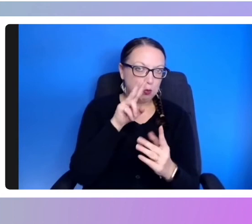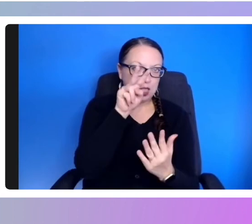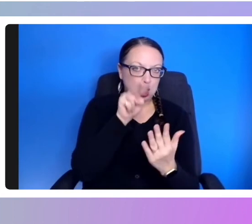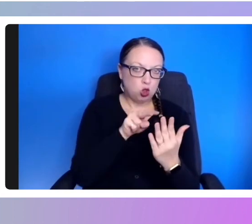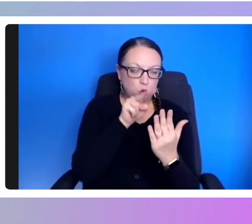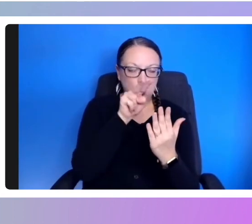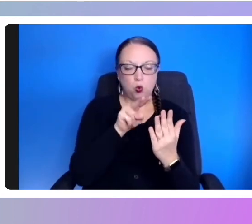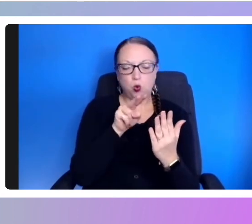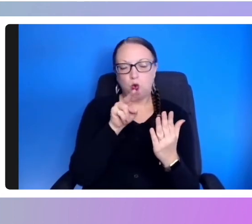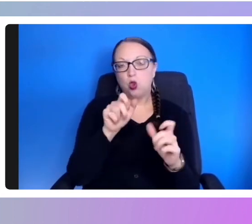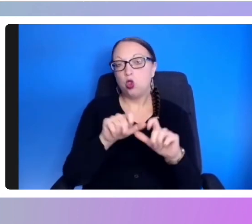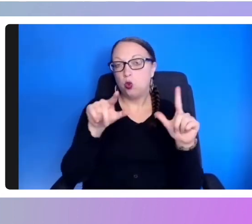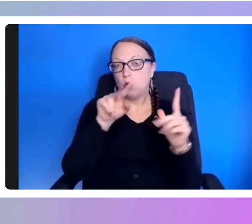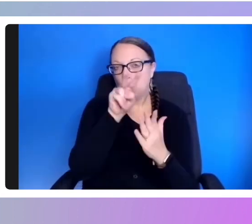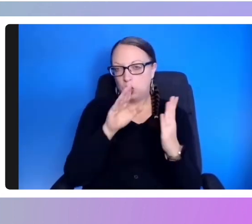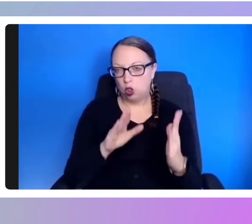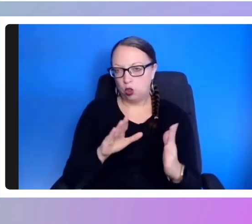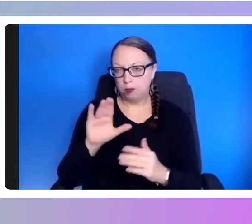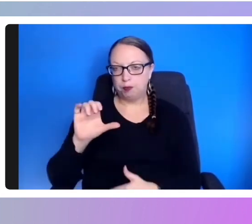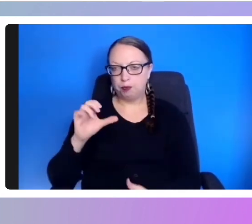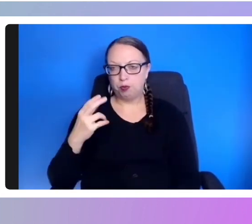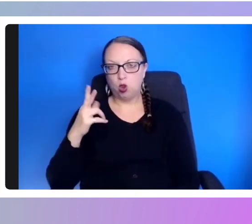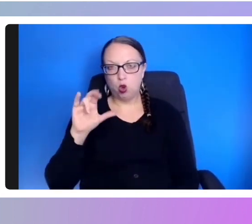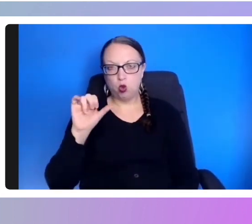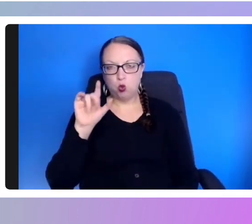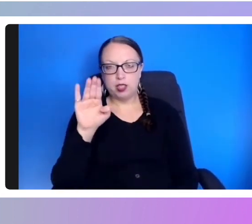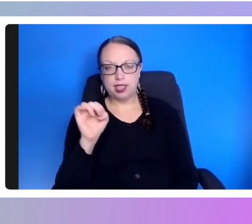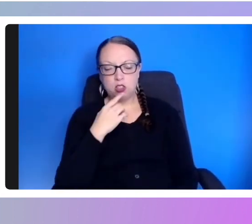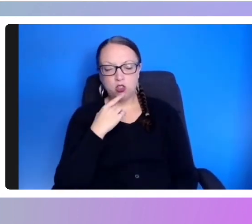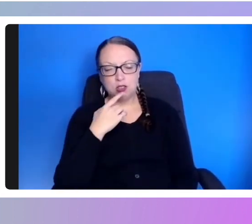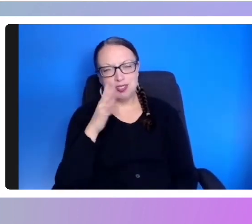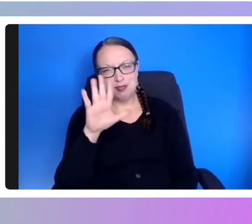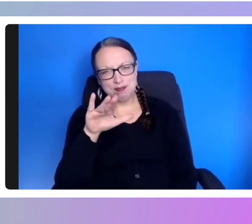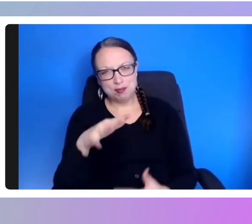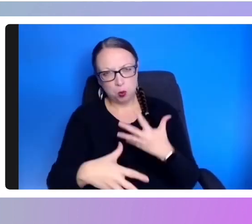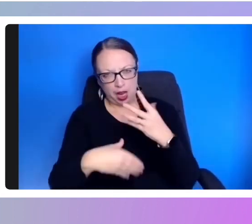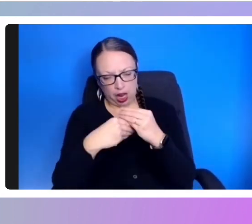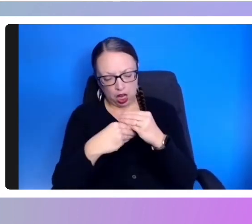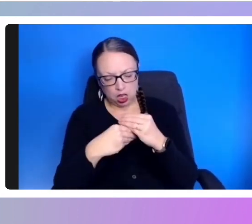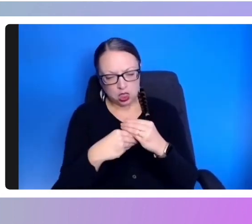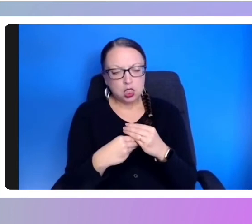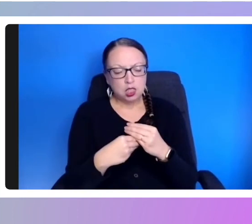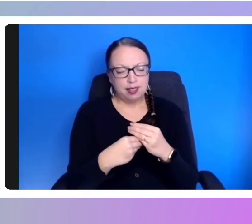And just to add to that Tom absolutely right I think just a couple of things that we've been really delighted